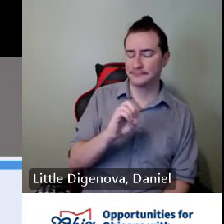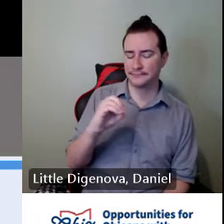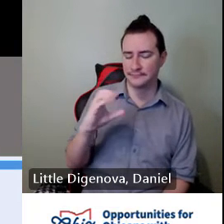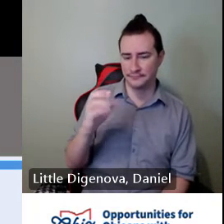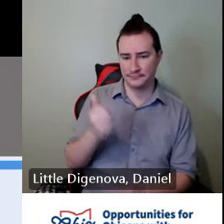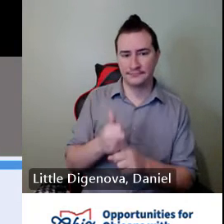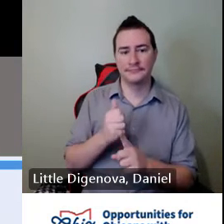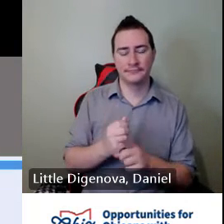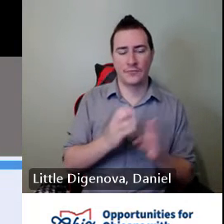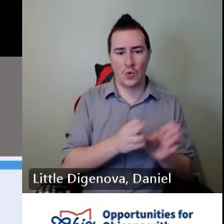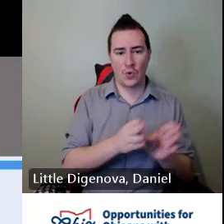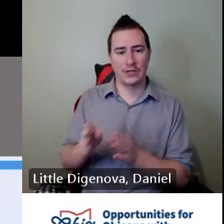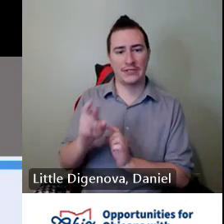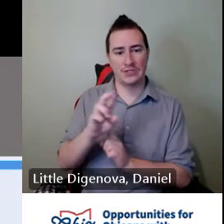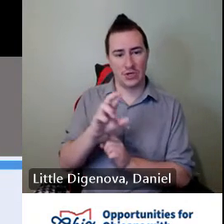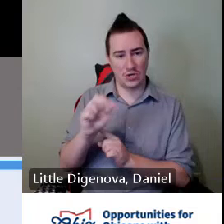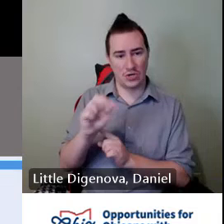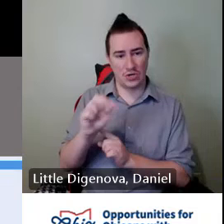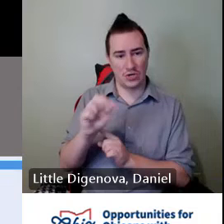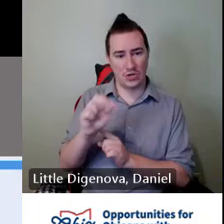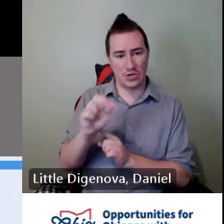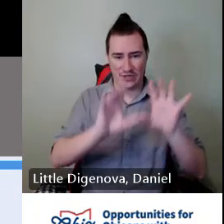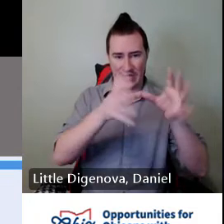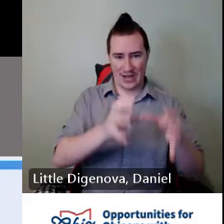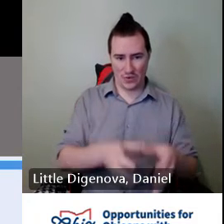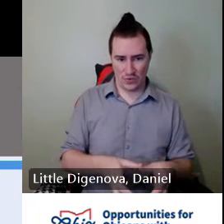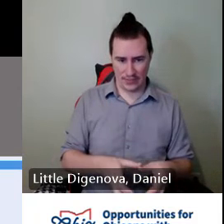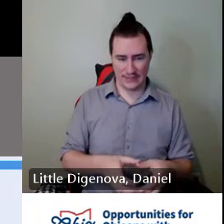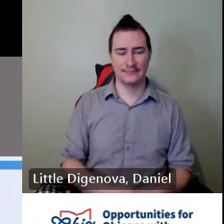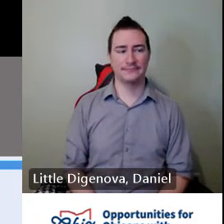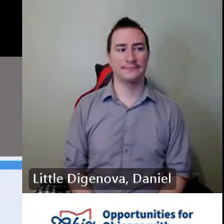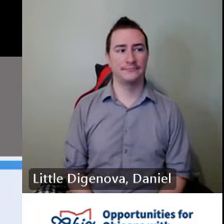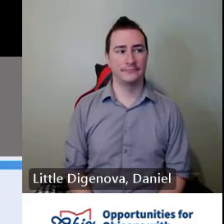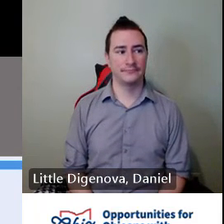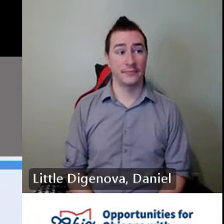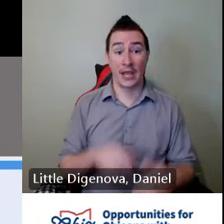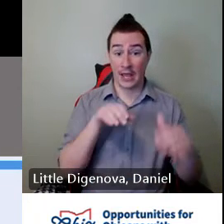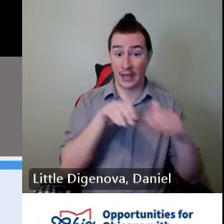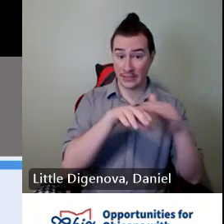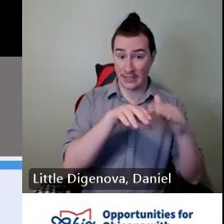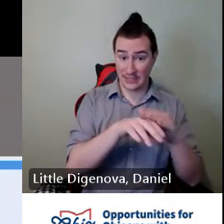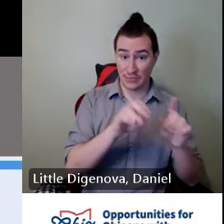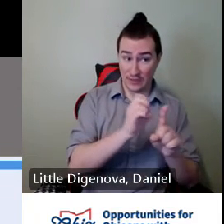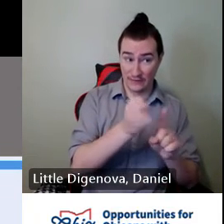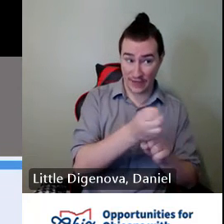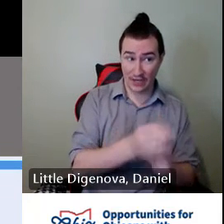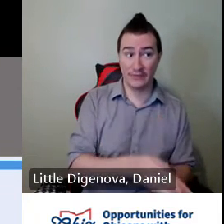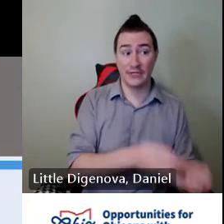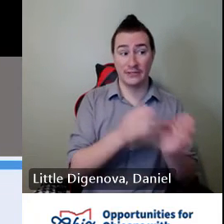these types: Making the environment accessible, modifying policies, restructuring the job,